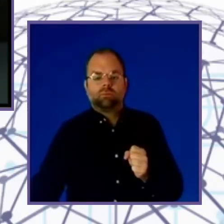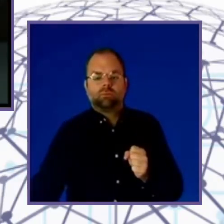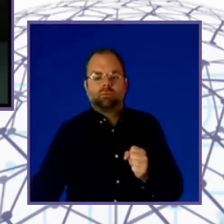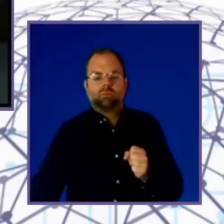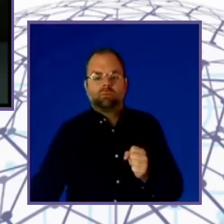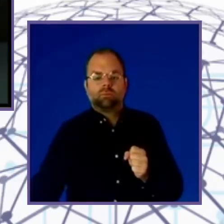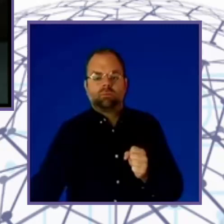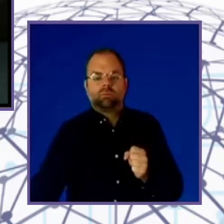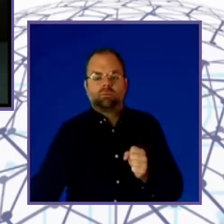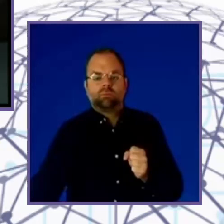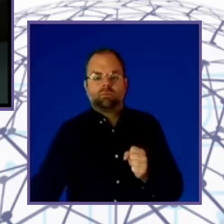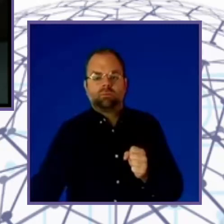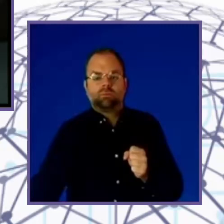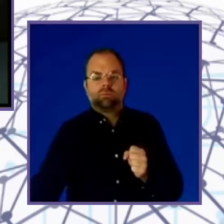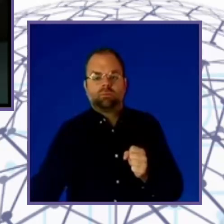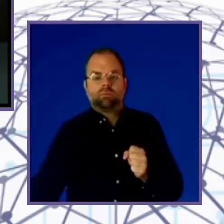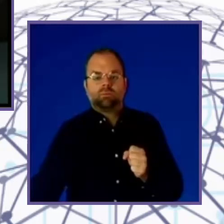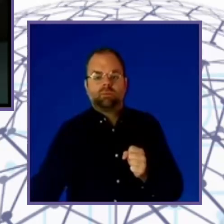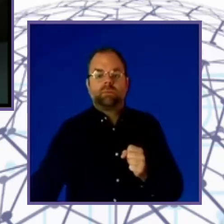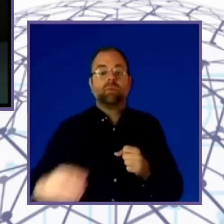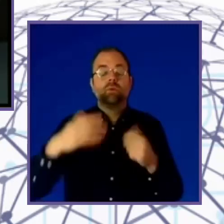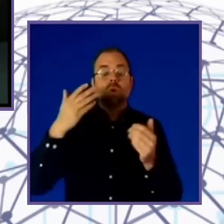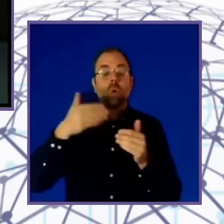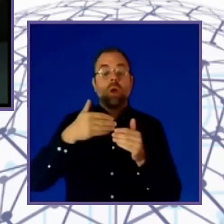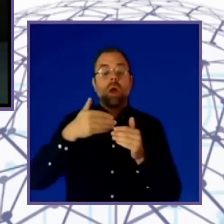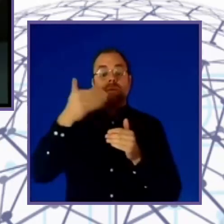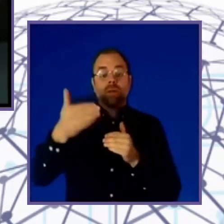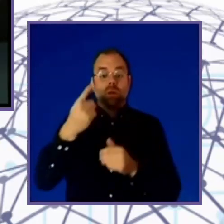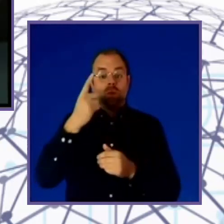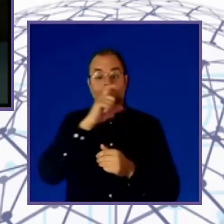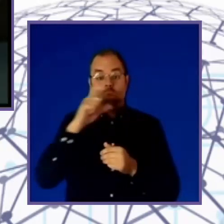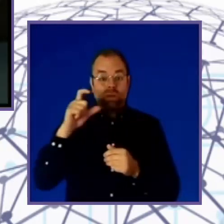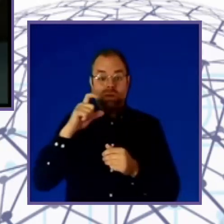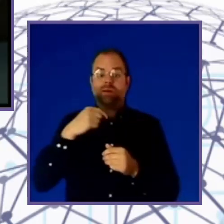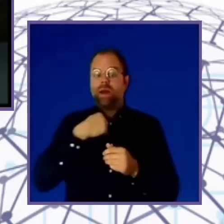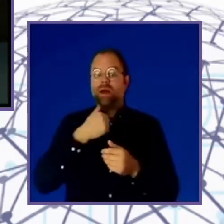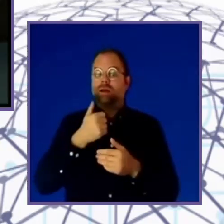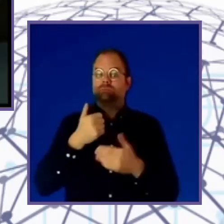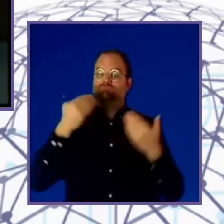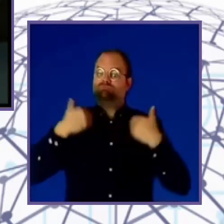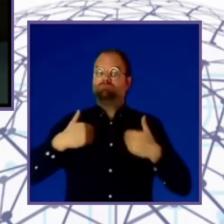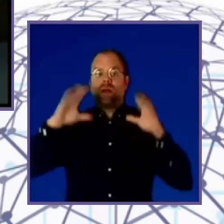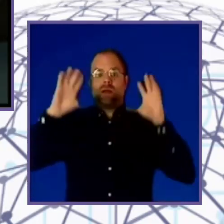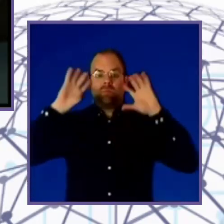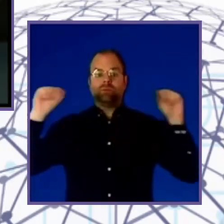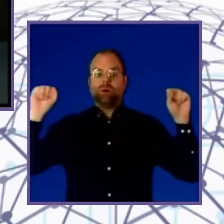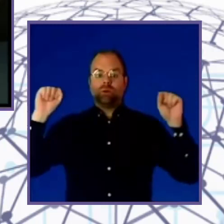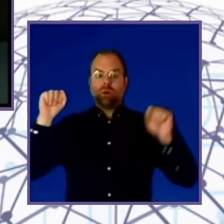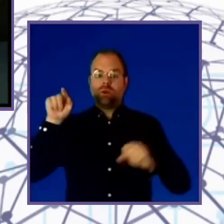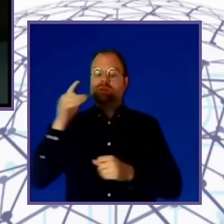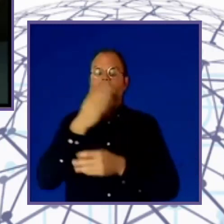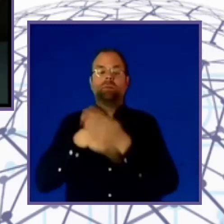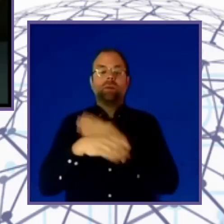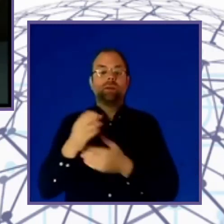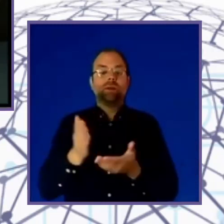which is a health think tank in London with some of the leaders in the NHS and the health system.